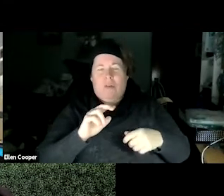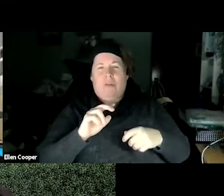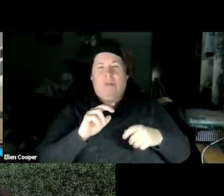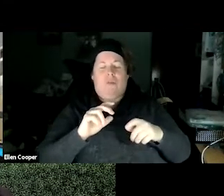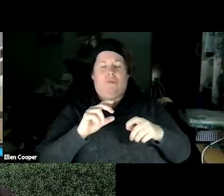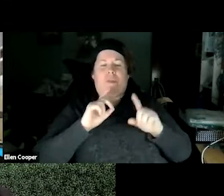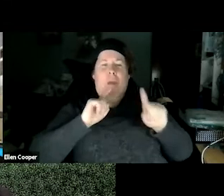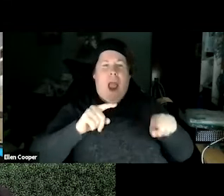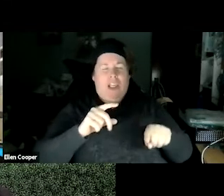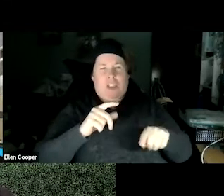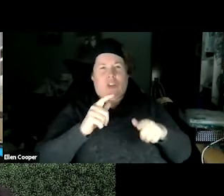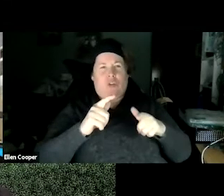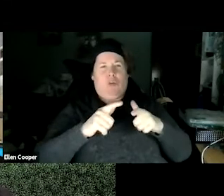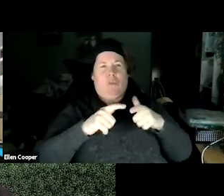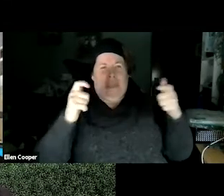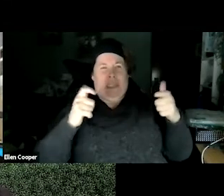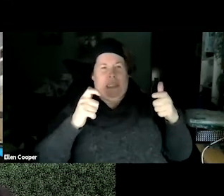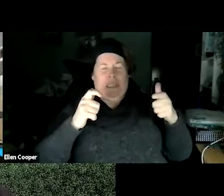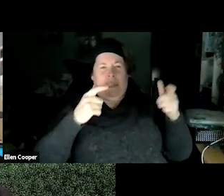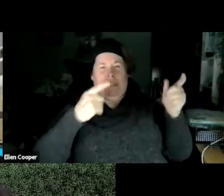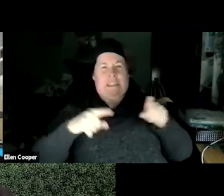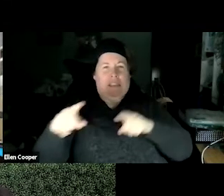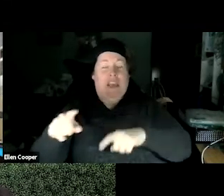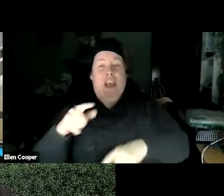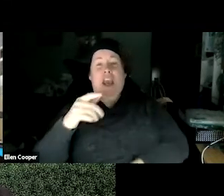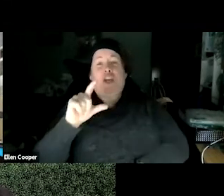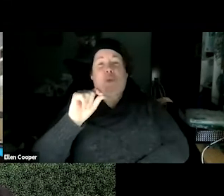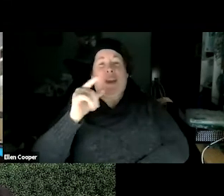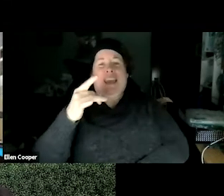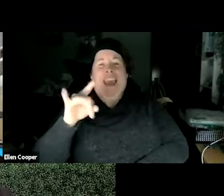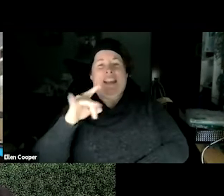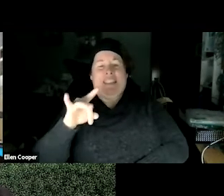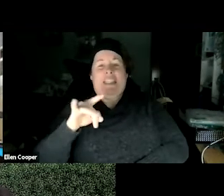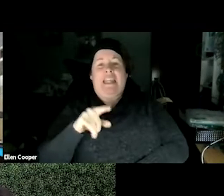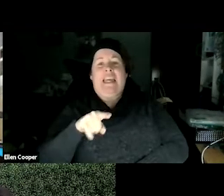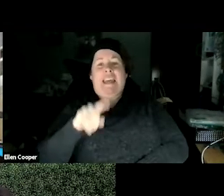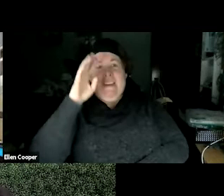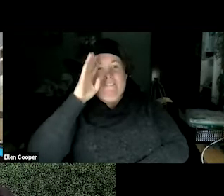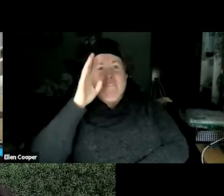Rick Mislan: And then in 2018 he couldn't leave well enough alone he invented the cyber tactical